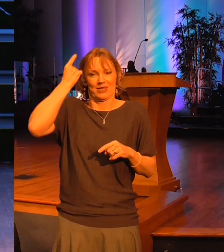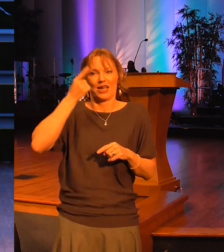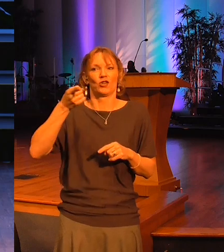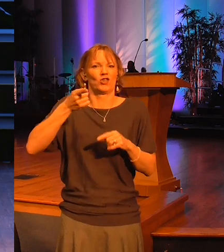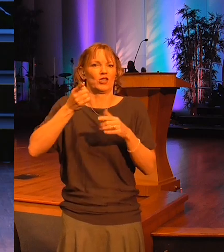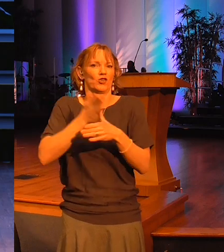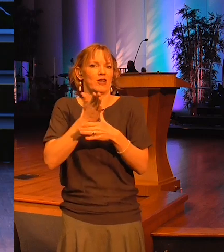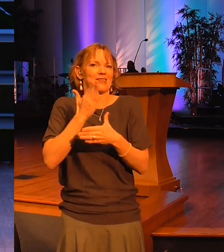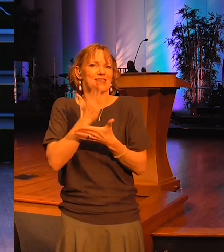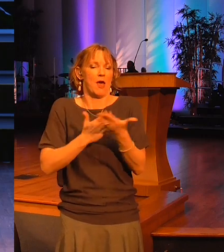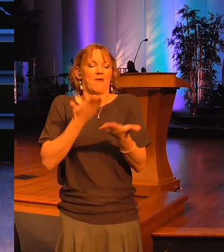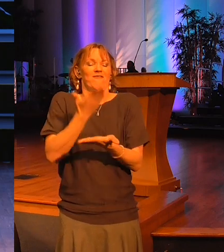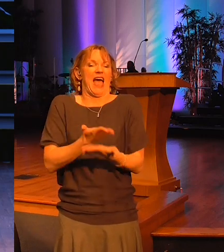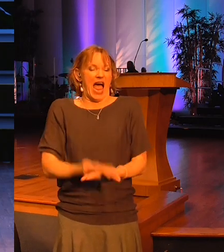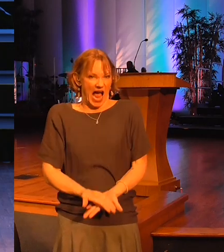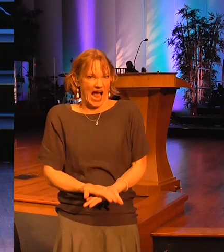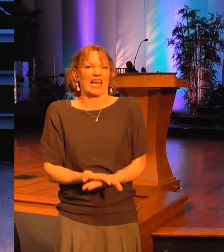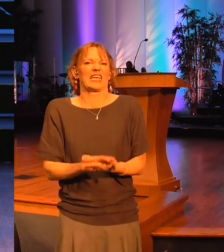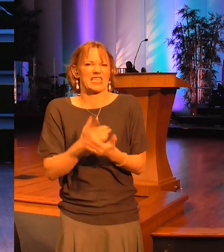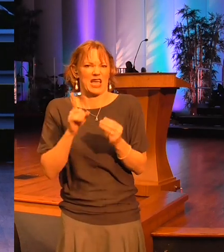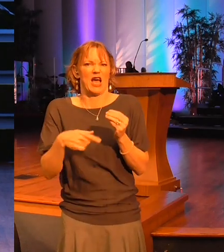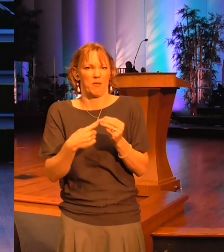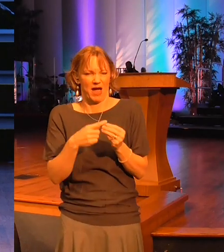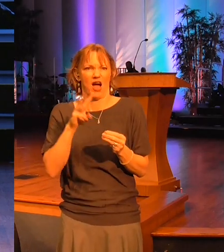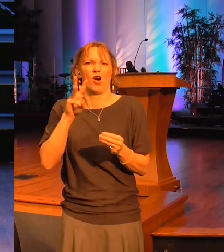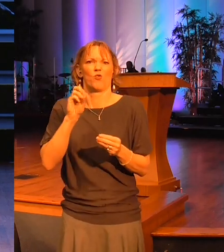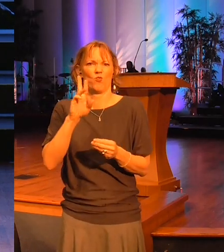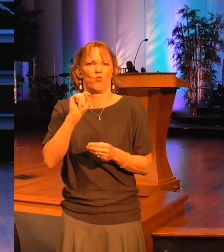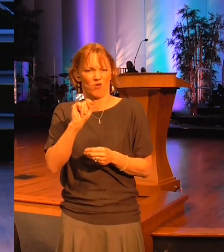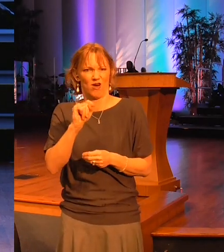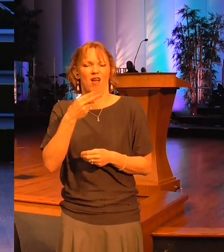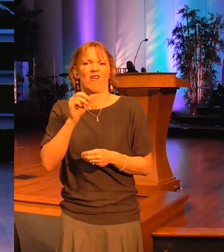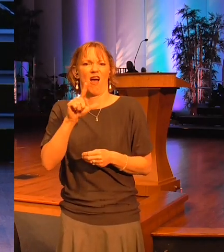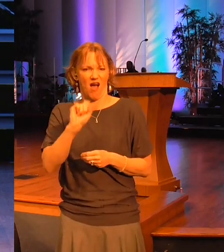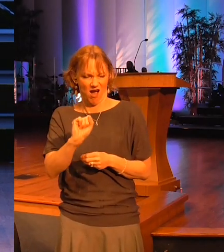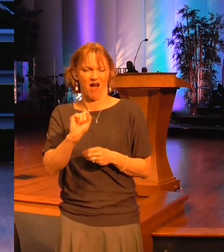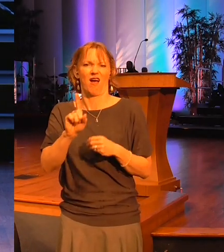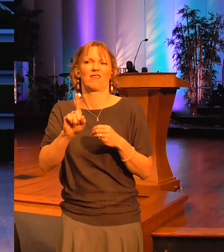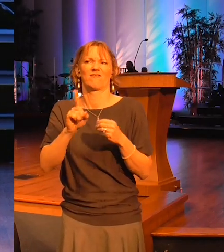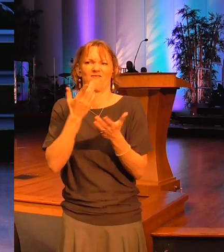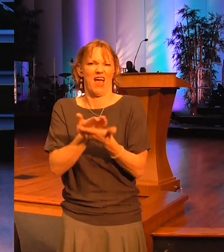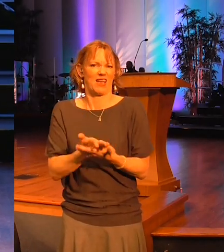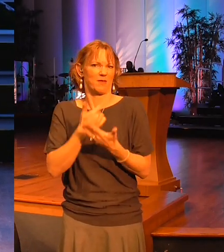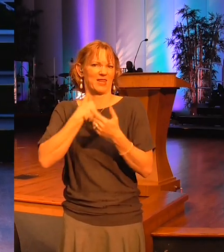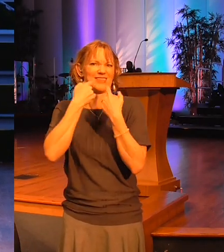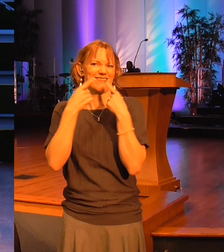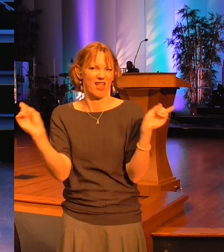today if you don't mind by sharing with you uh a couple facts about wartthogs wartthogs known